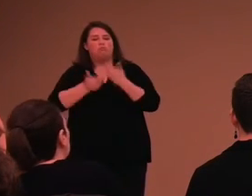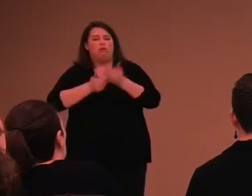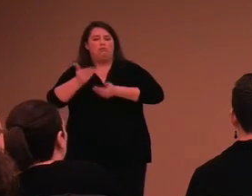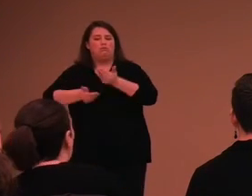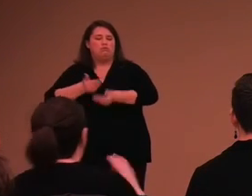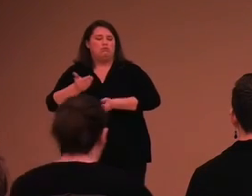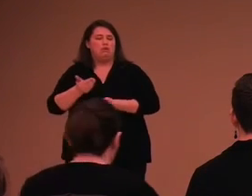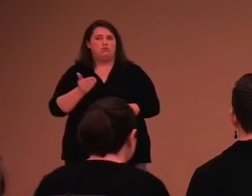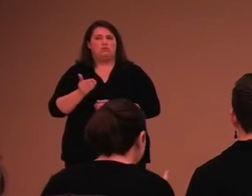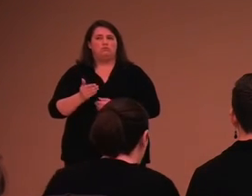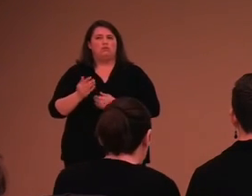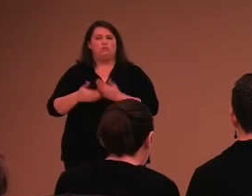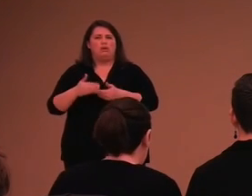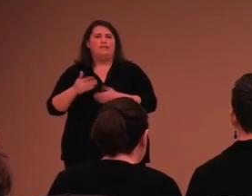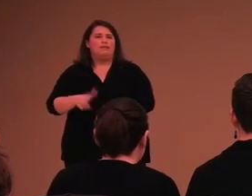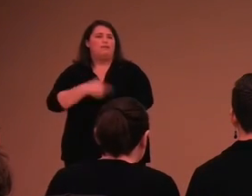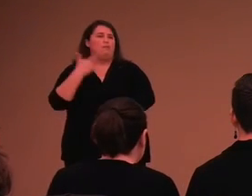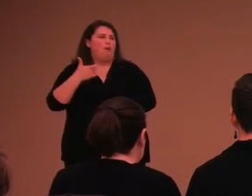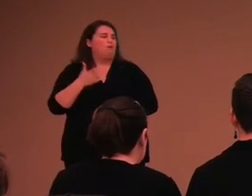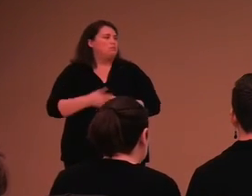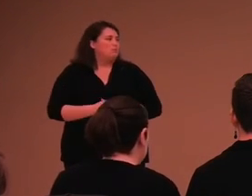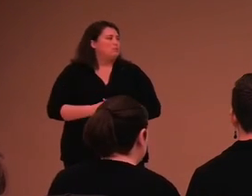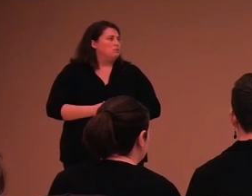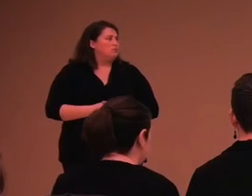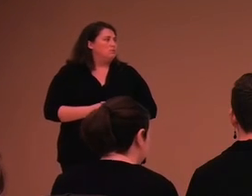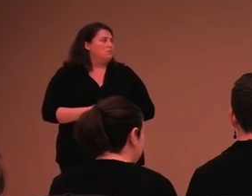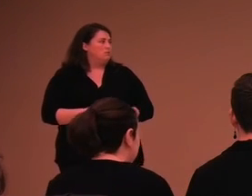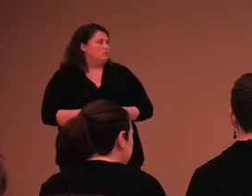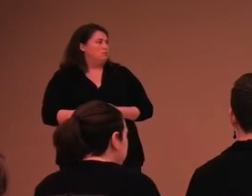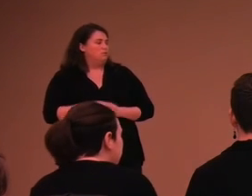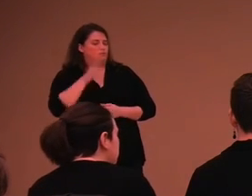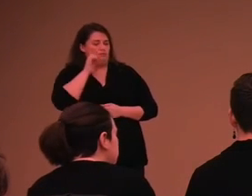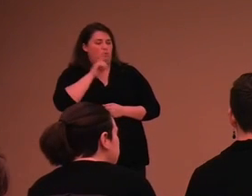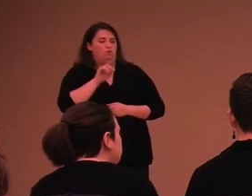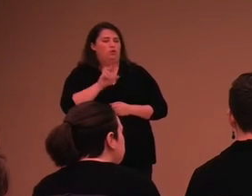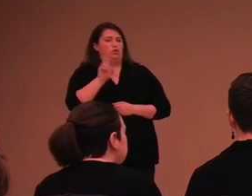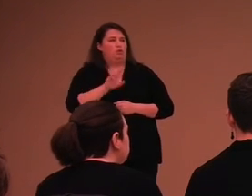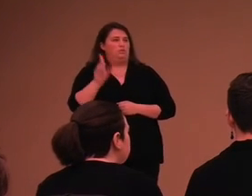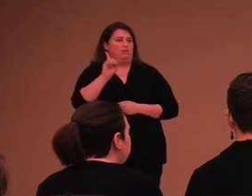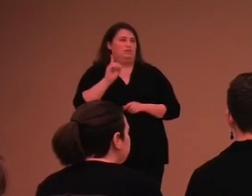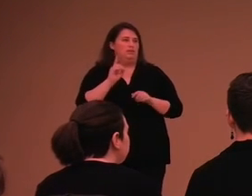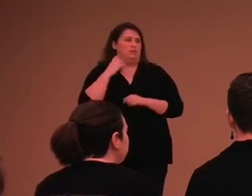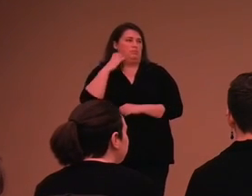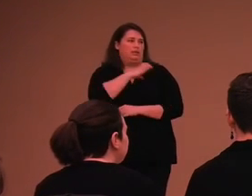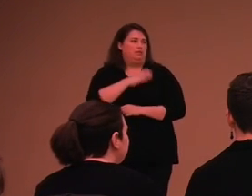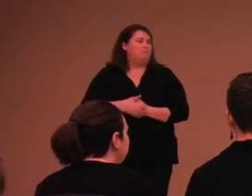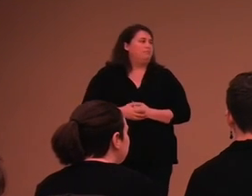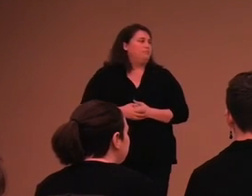About how long it took working with the Universal Design? Committee on those exhibits I